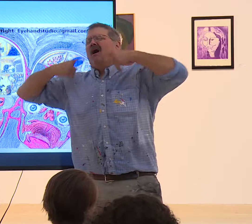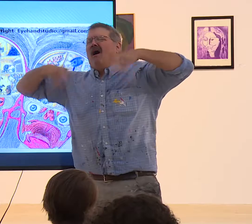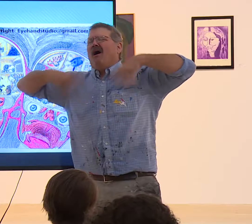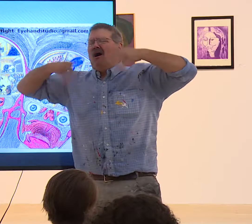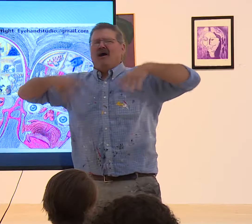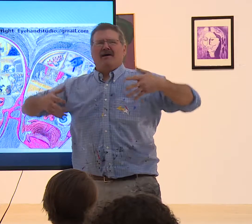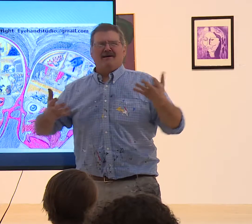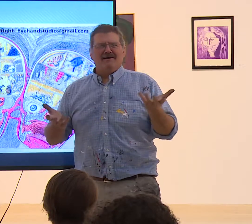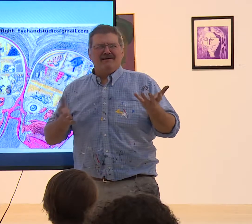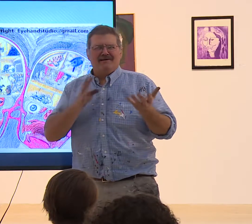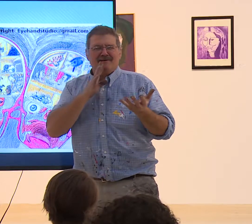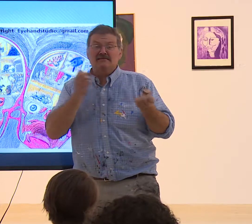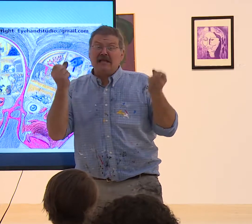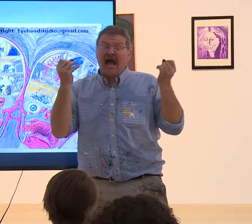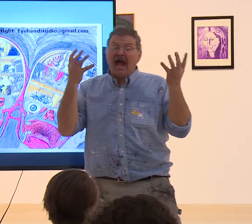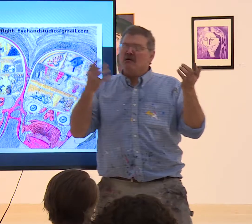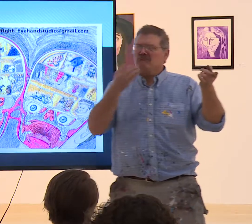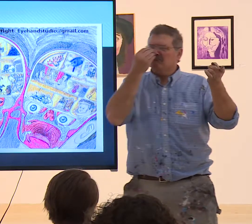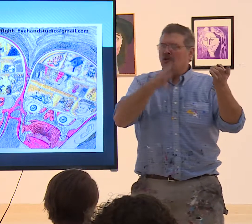mother crying.